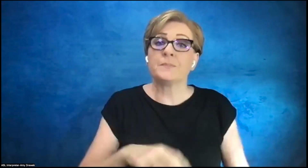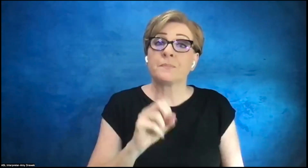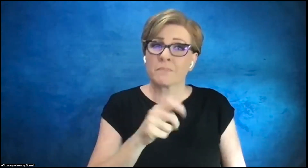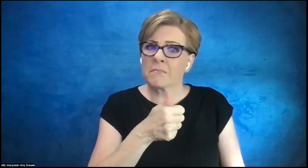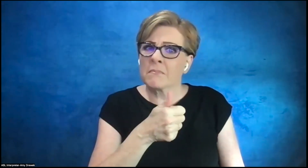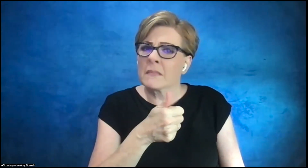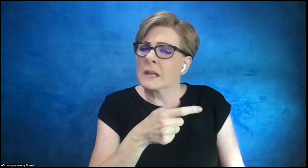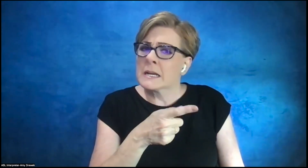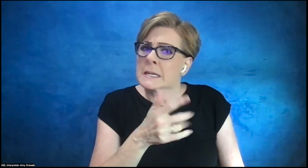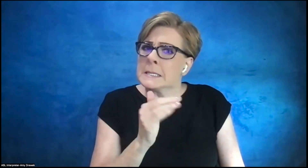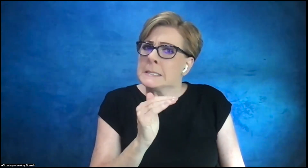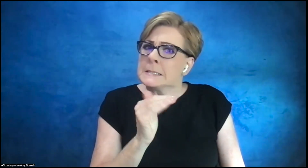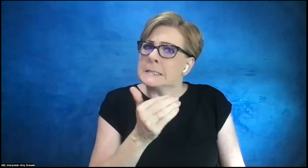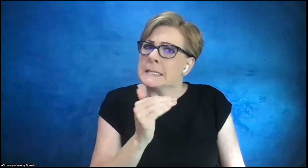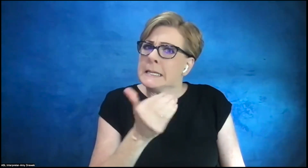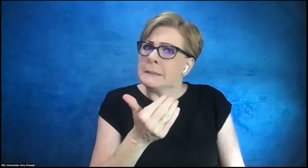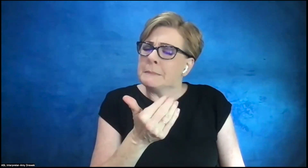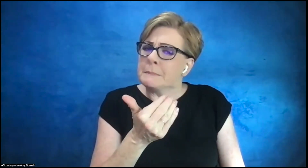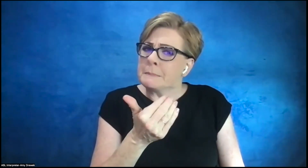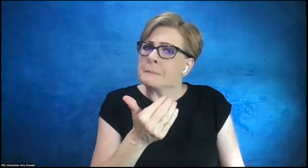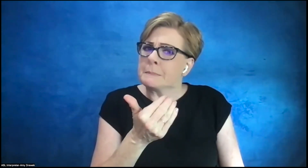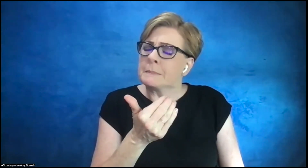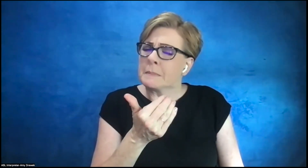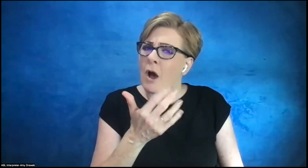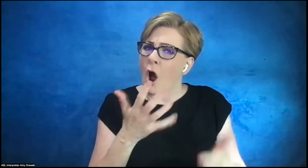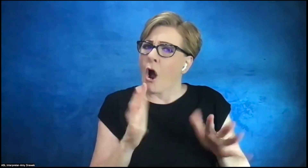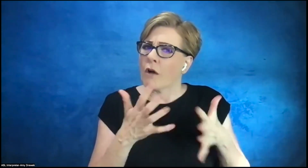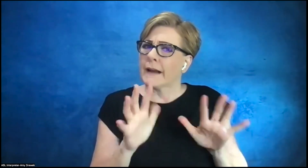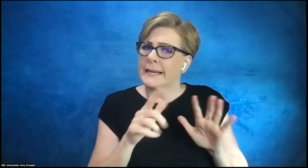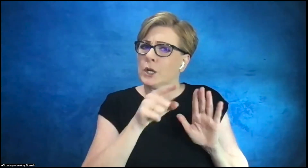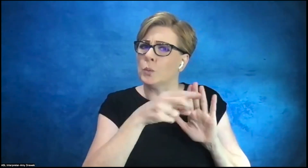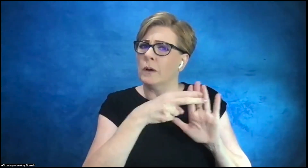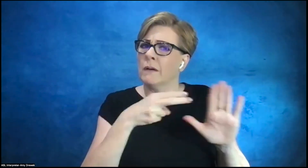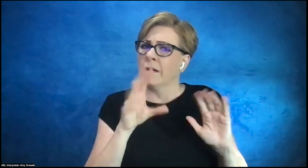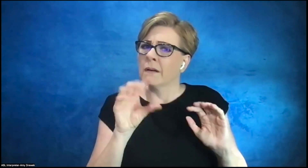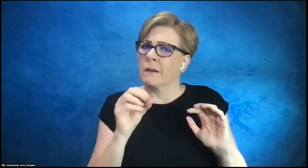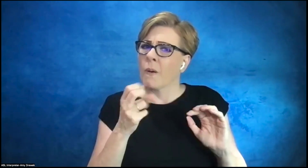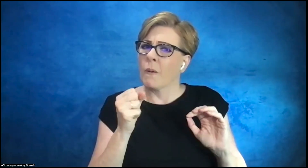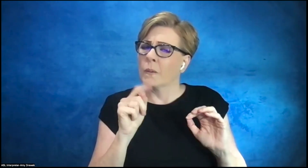this tech support account listed as co-host. APRIL: Sorry, could you make it a host